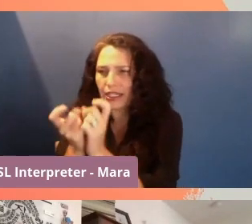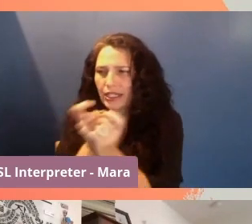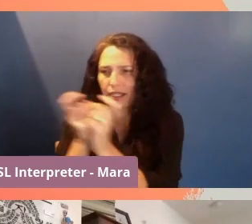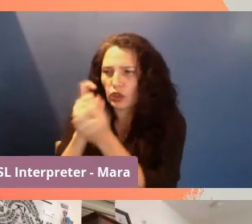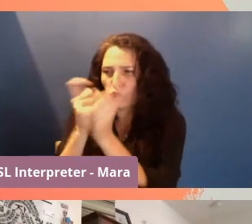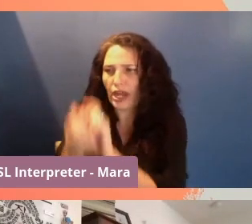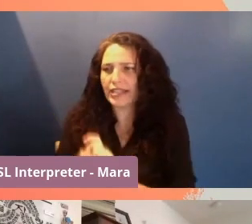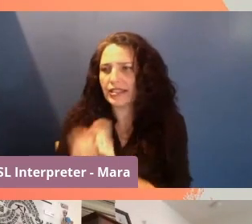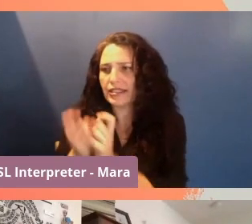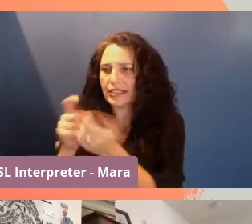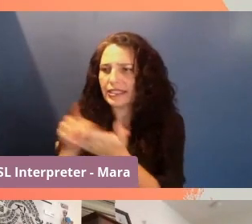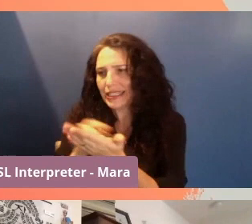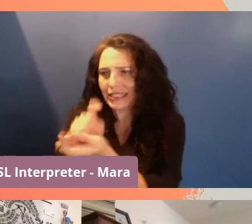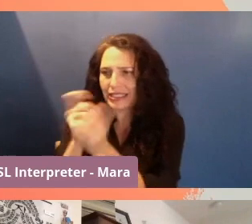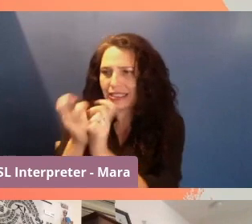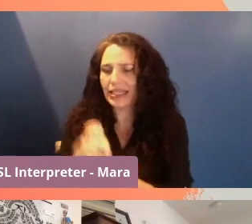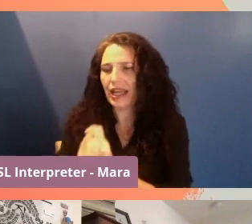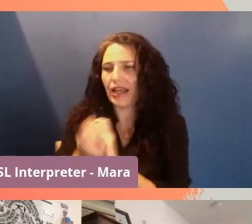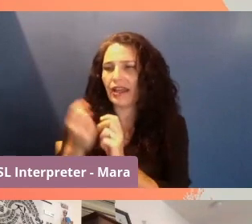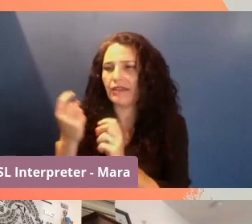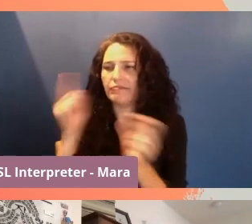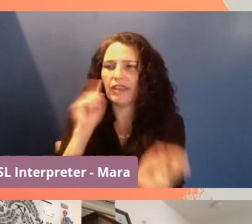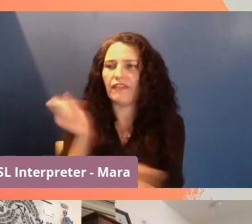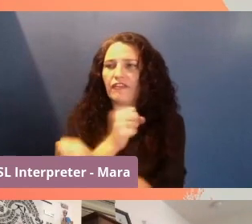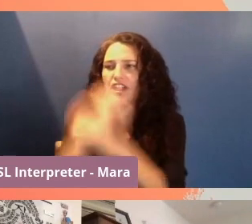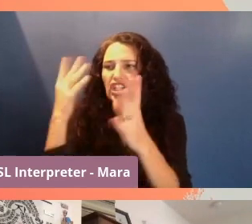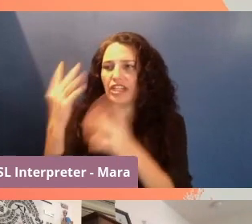or a vision of what the American experience is.